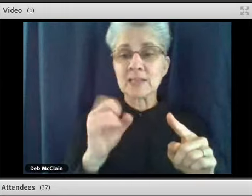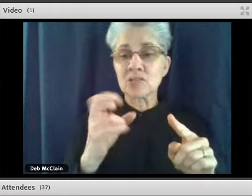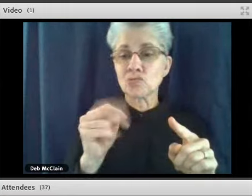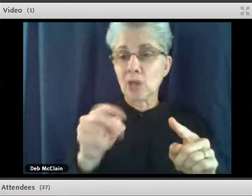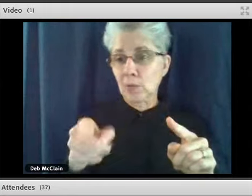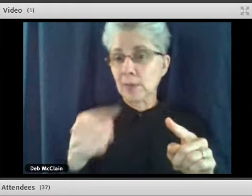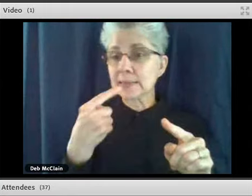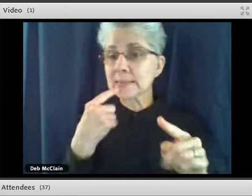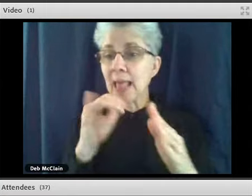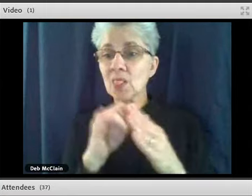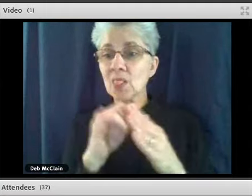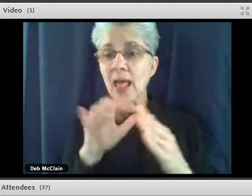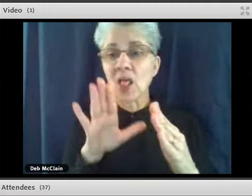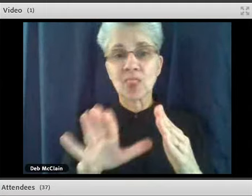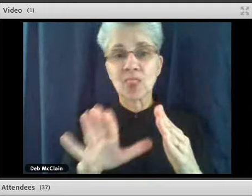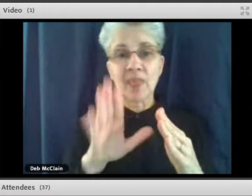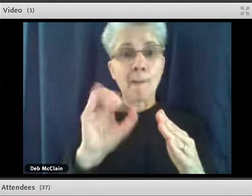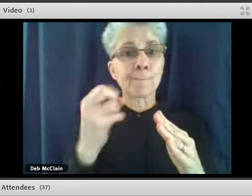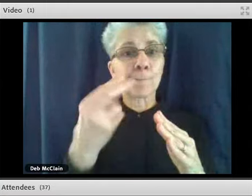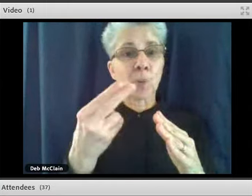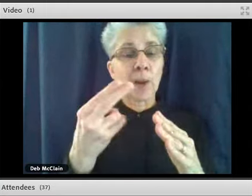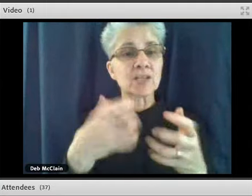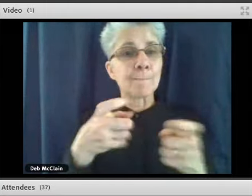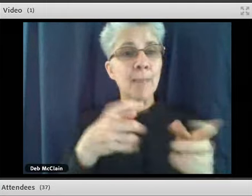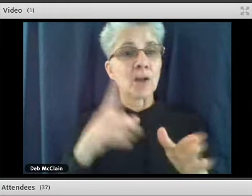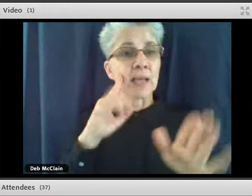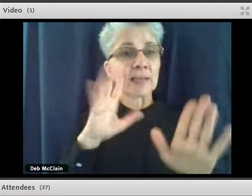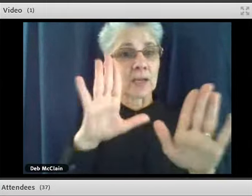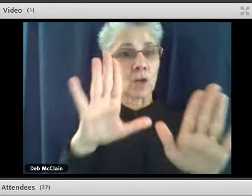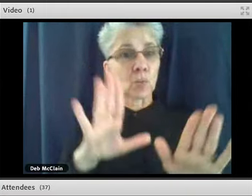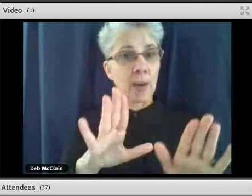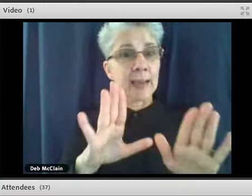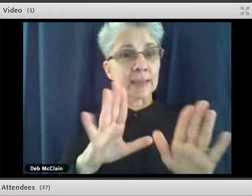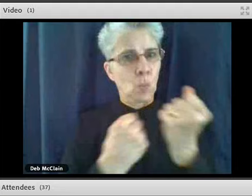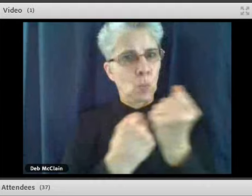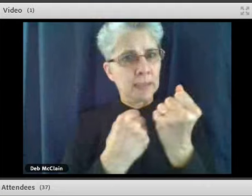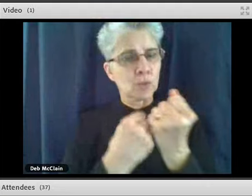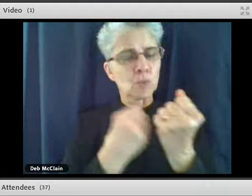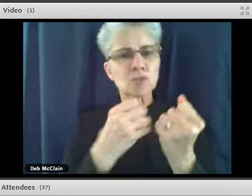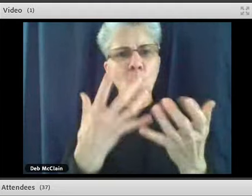Again, you said that -- Sharon says that the branch manager sounds like a great resource.